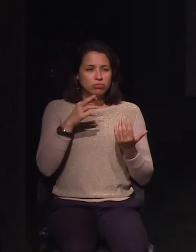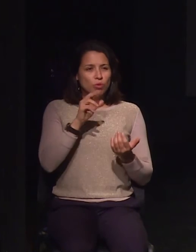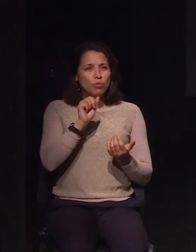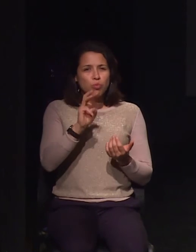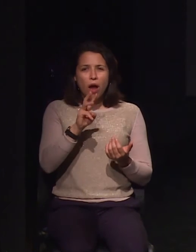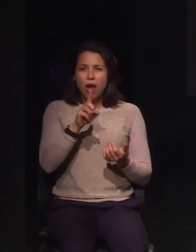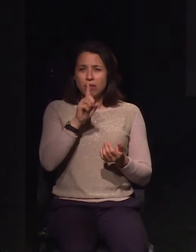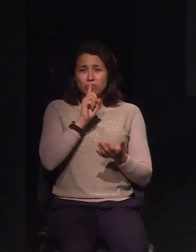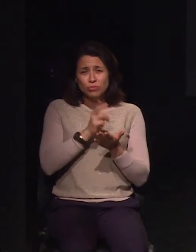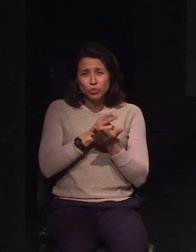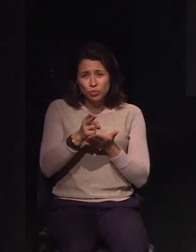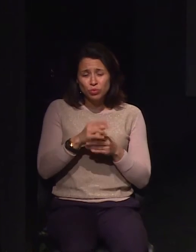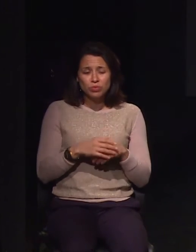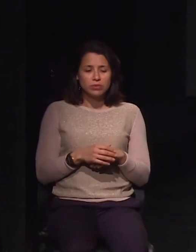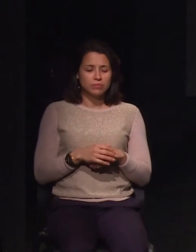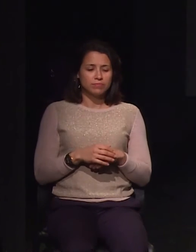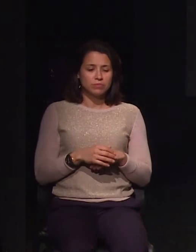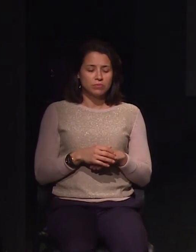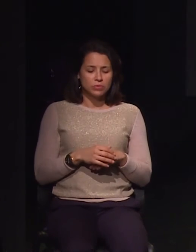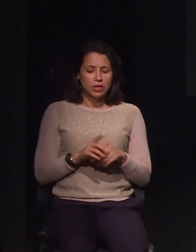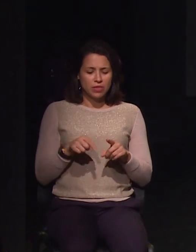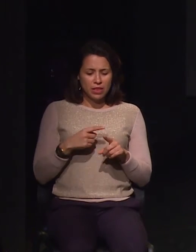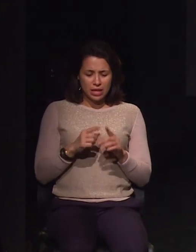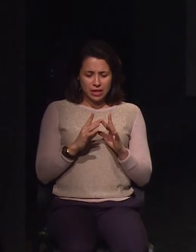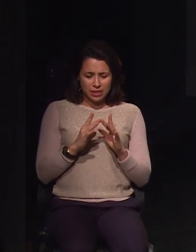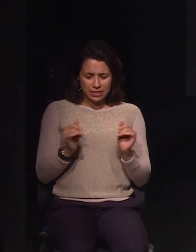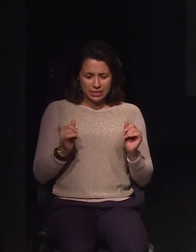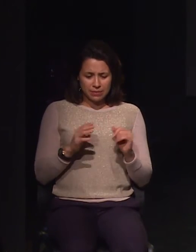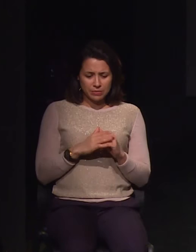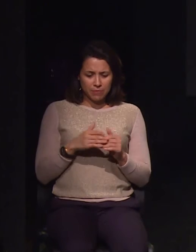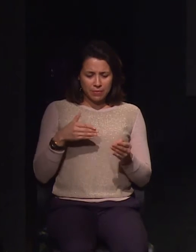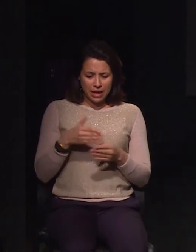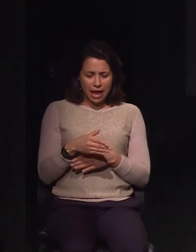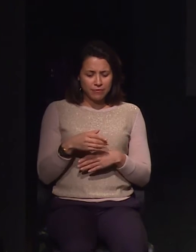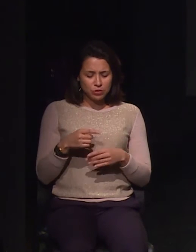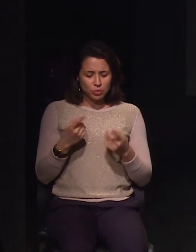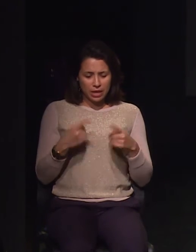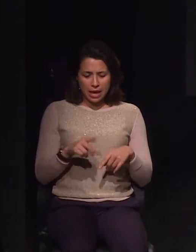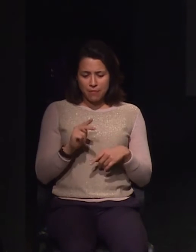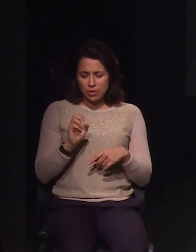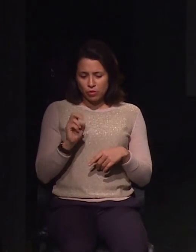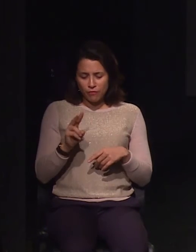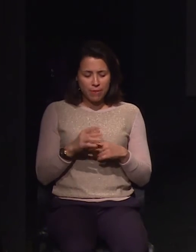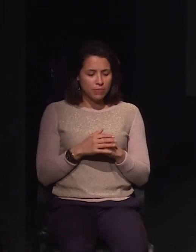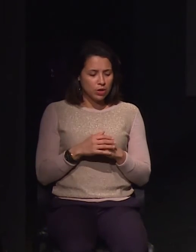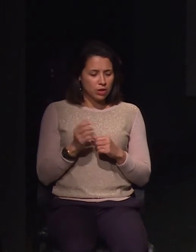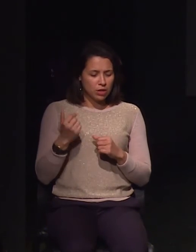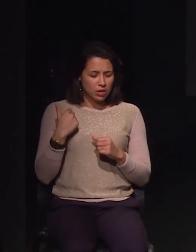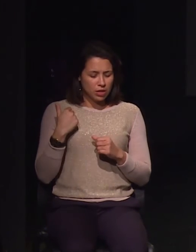so after November, we began to wonder just how many risks am I personally subjecting